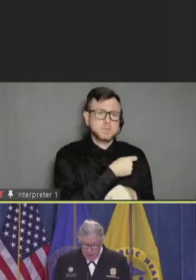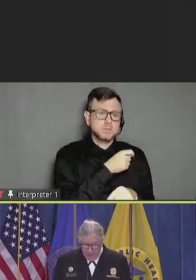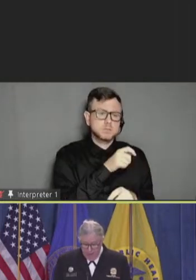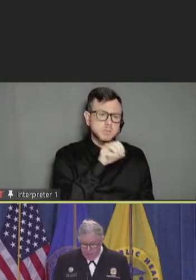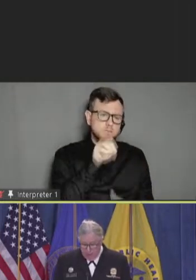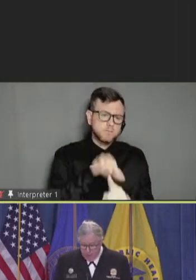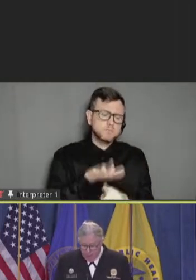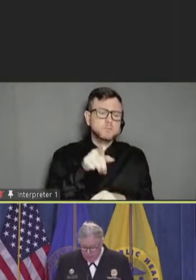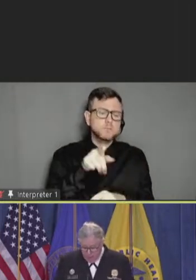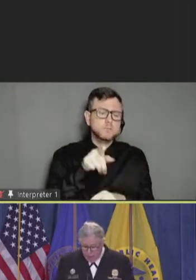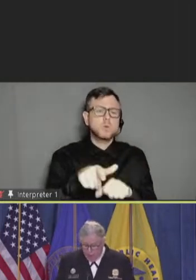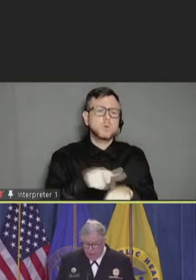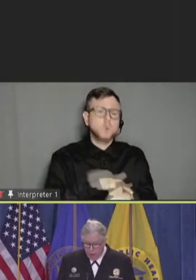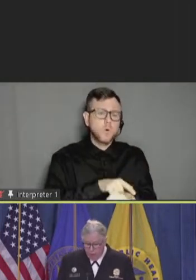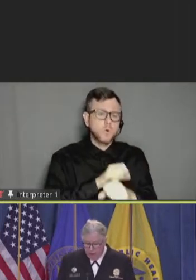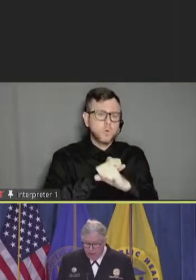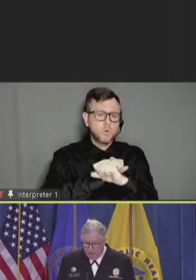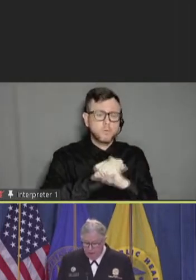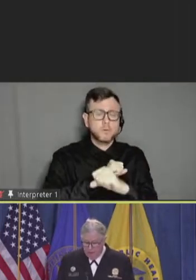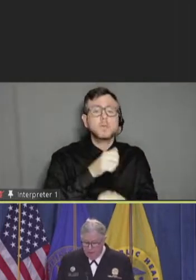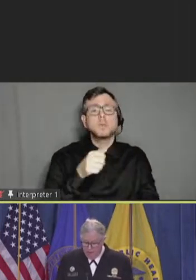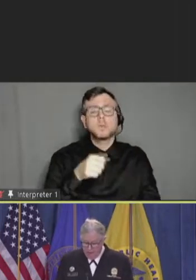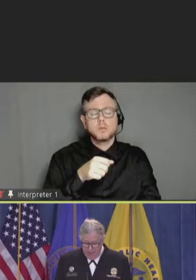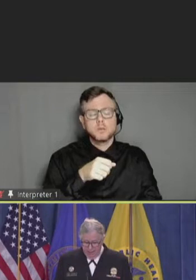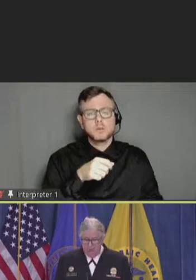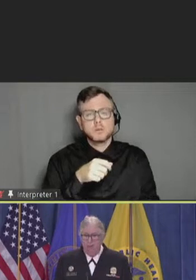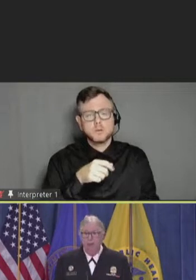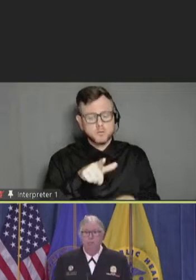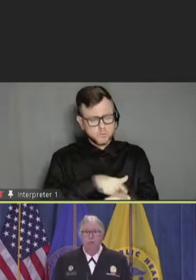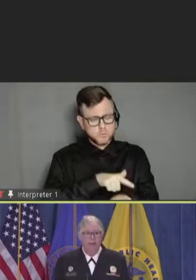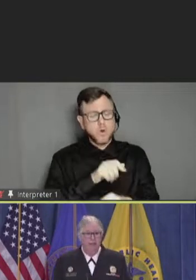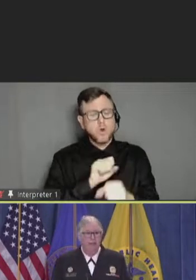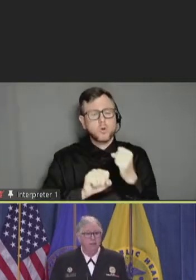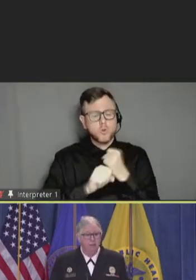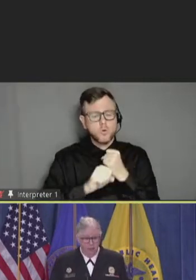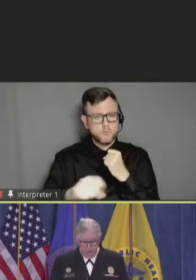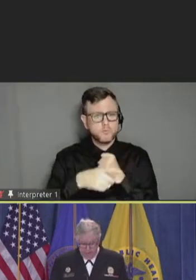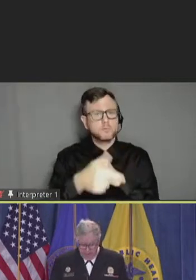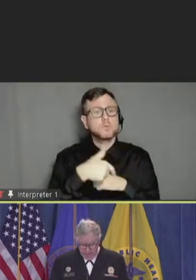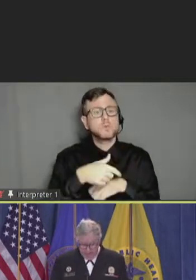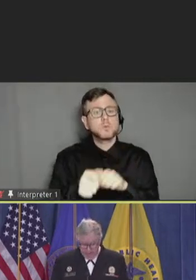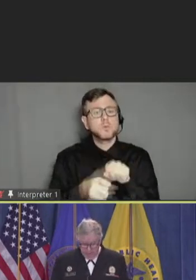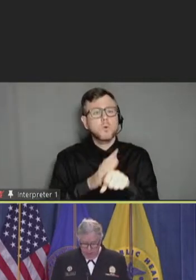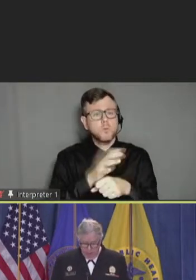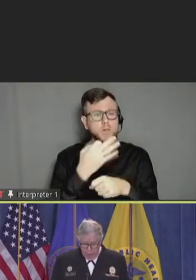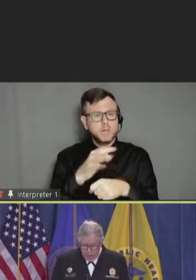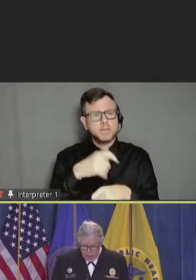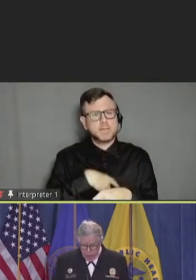is becoming clear that COVID-19 vaccines prevent severe disease.